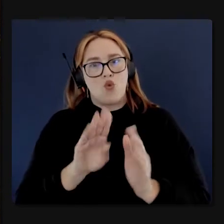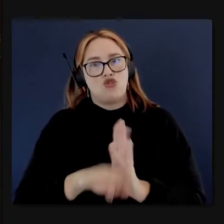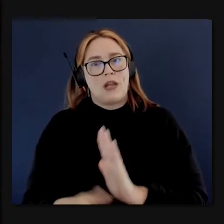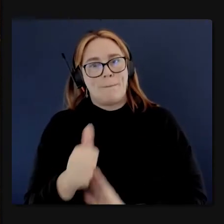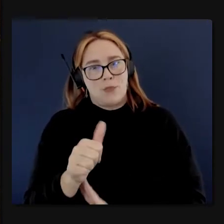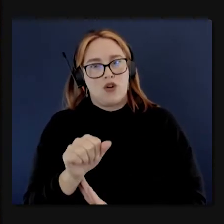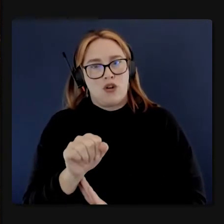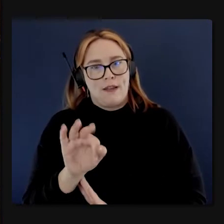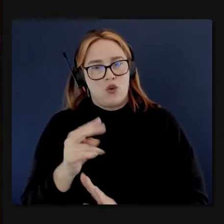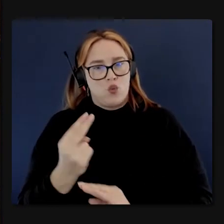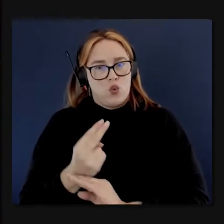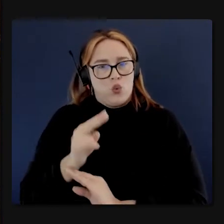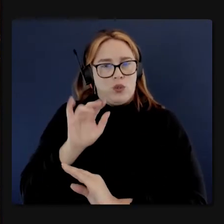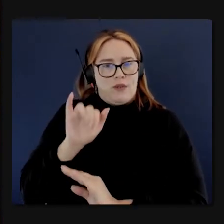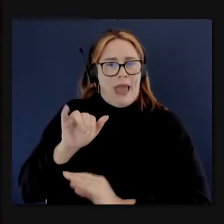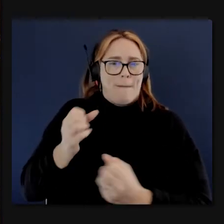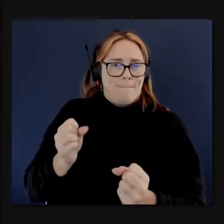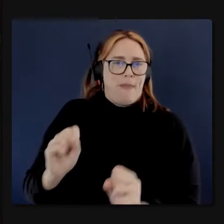making this object a lot cheaper to render.